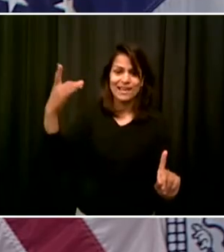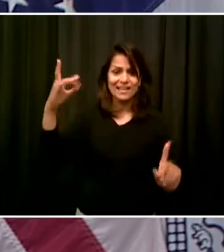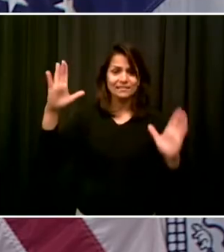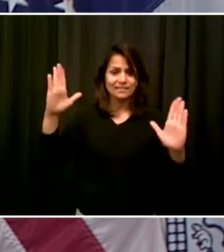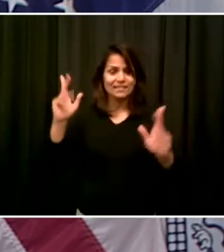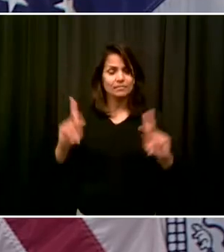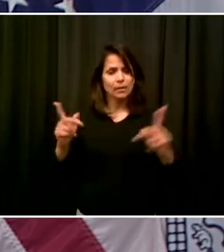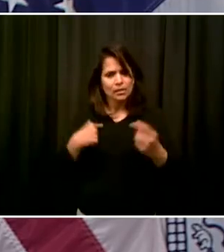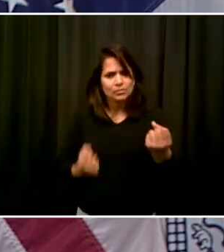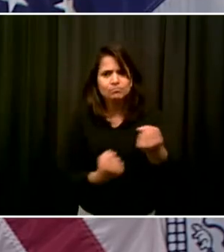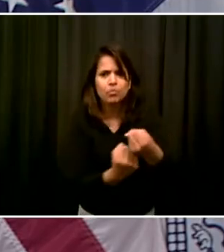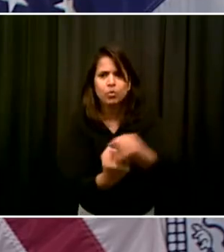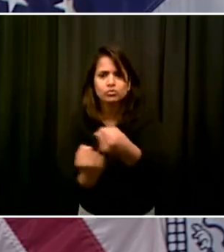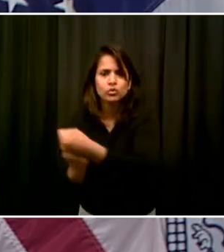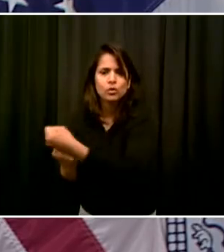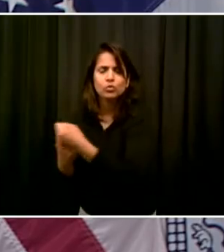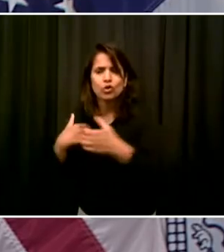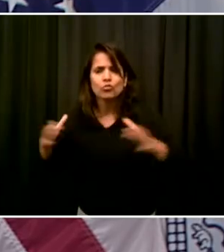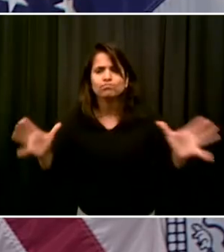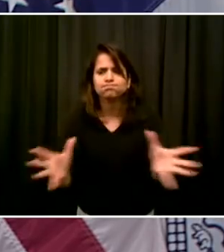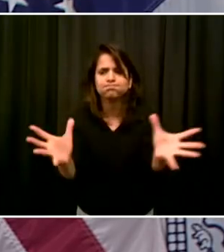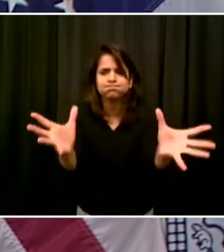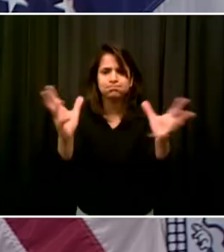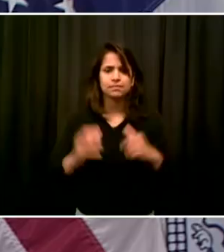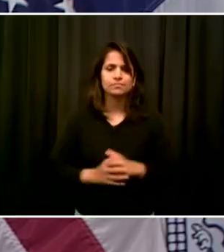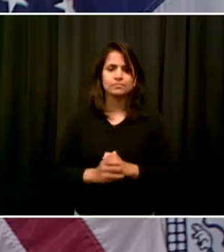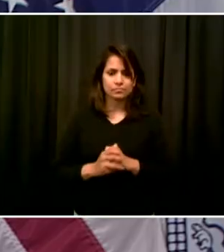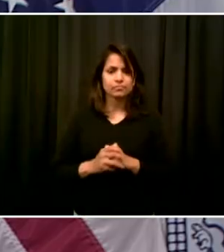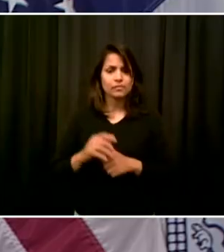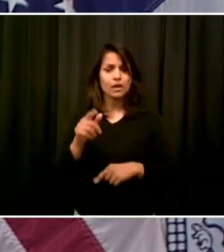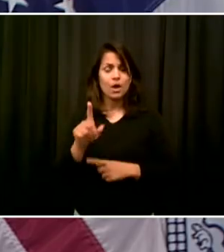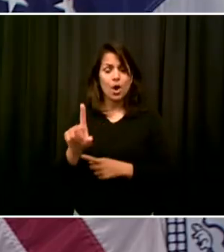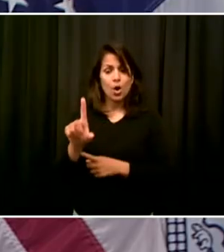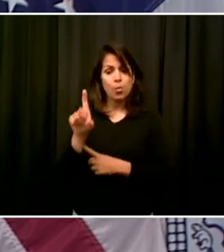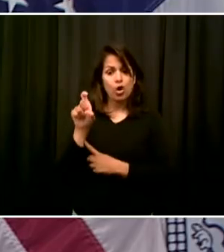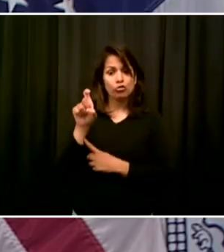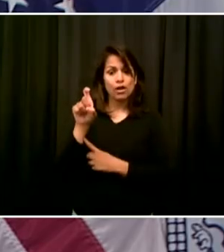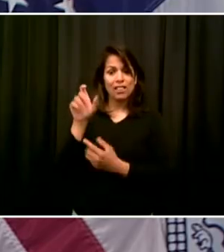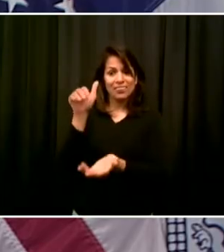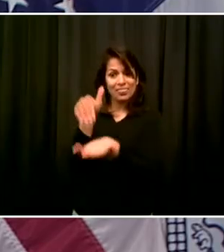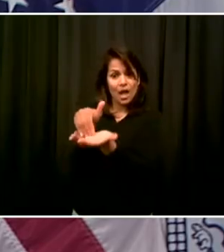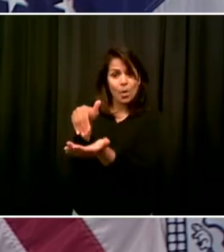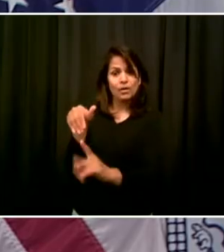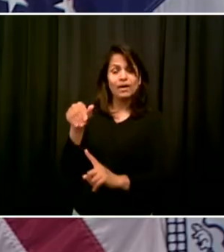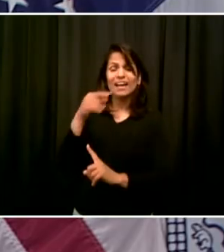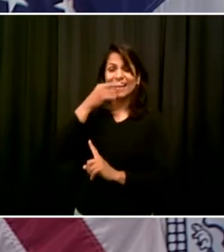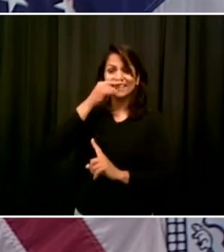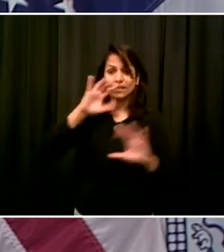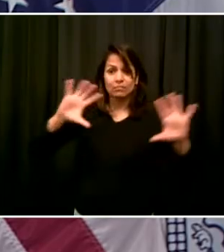FOR YOUNG PEOPLE TO HAVE THAT ENGAGEMENT IN T HEFINANCIAL SUPPORT THAT COMES WITH IT. SO, OVER 100,000